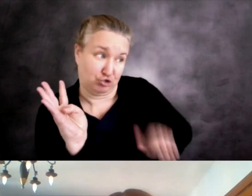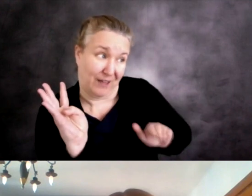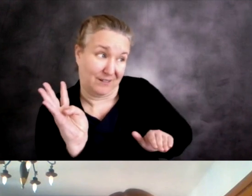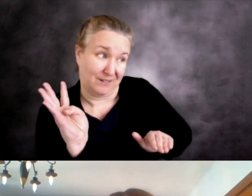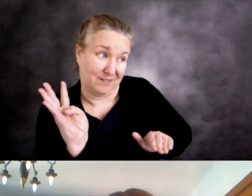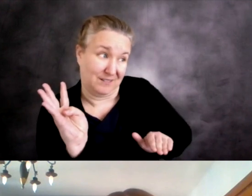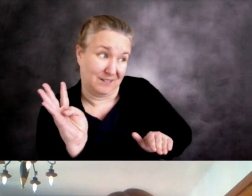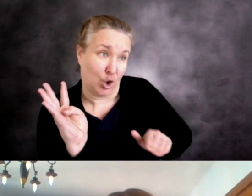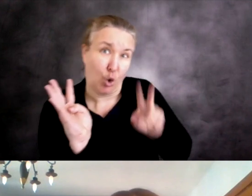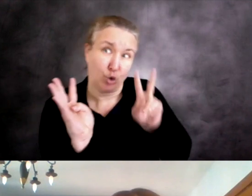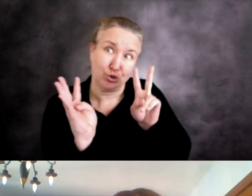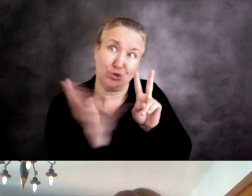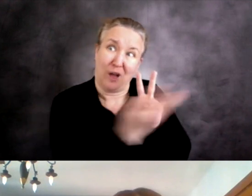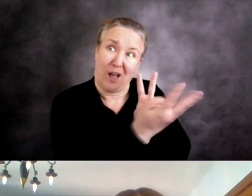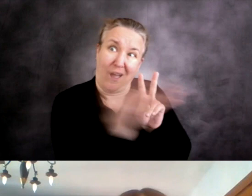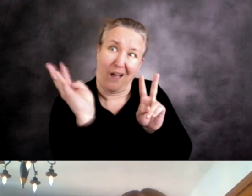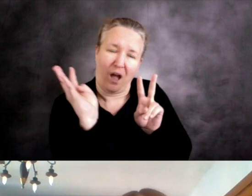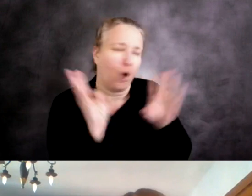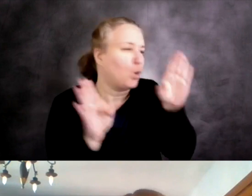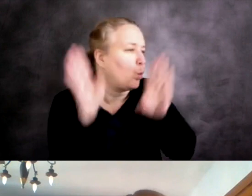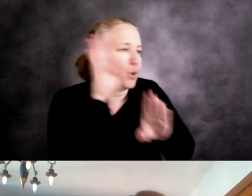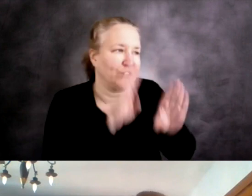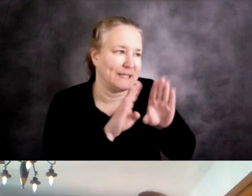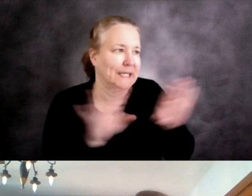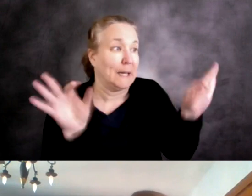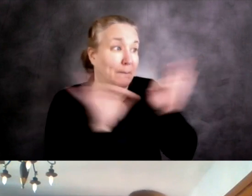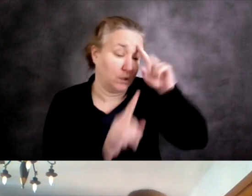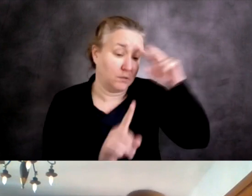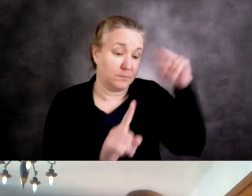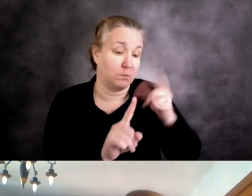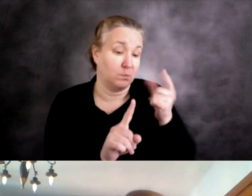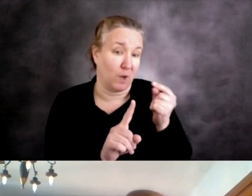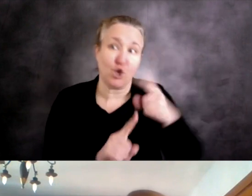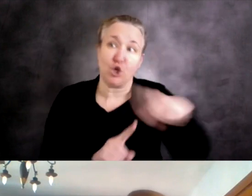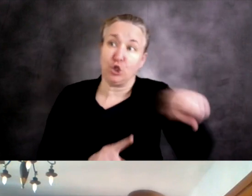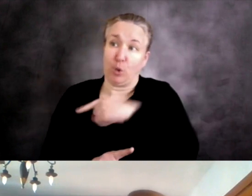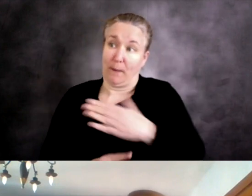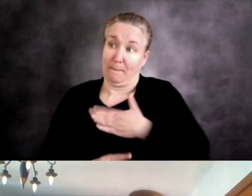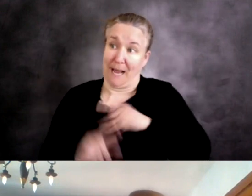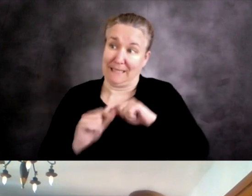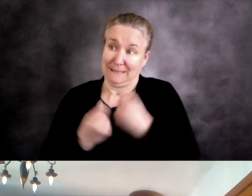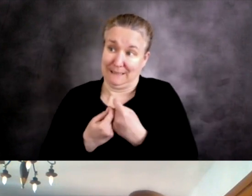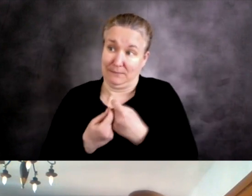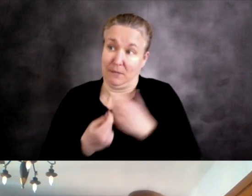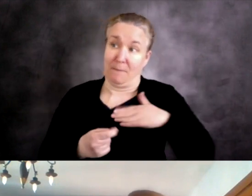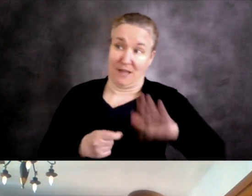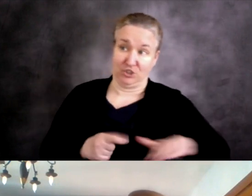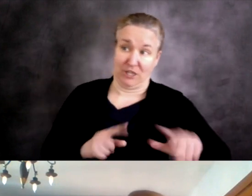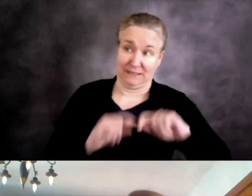You go in with the mindset of “You are my team and my child's team. My experts. I need to know